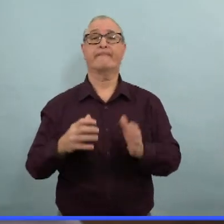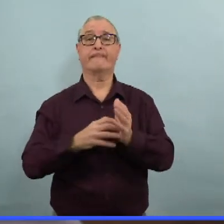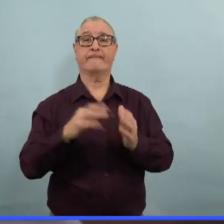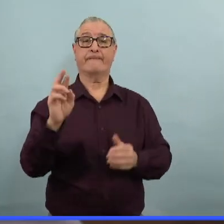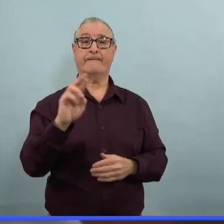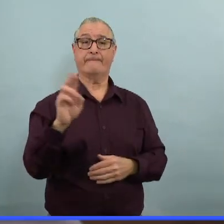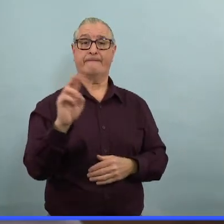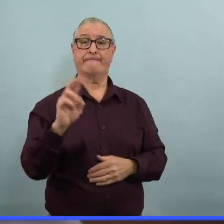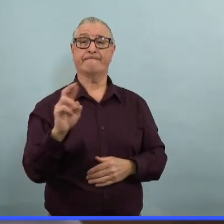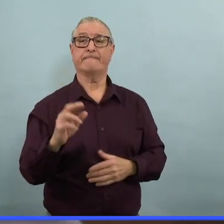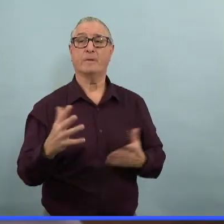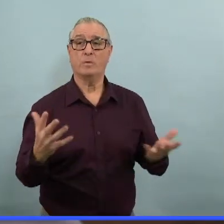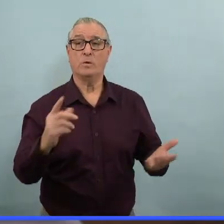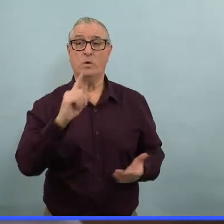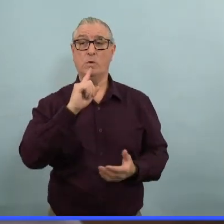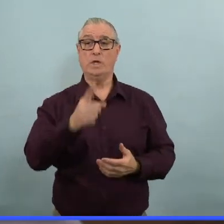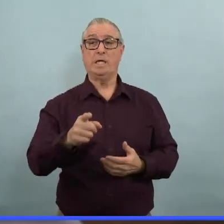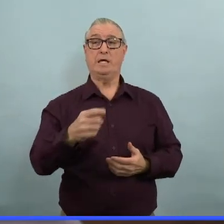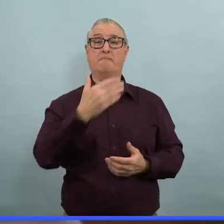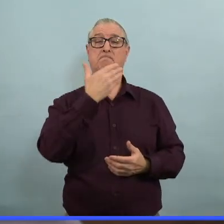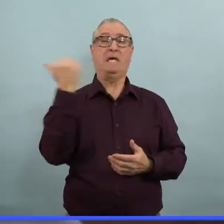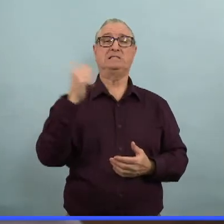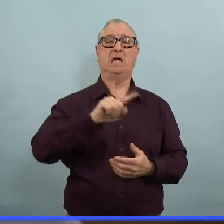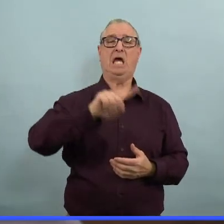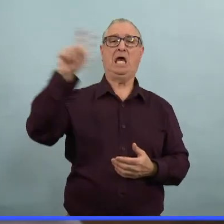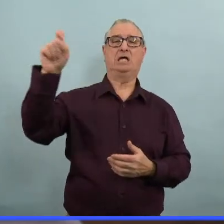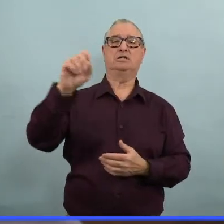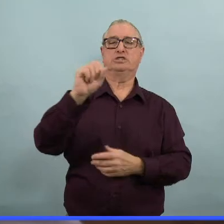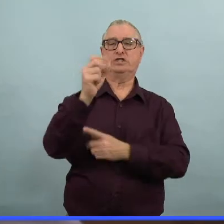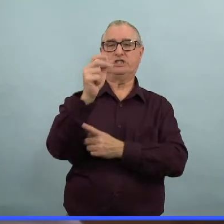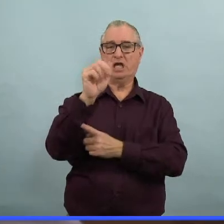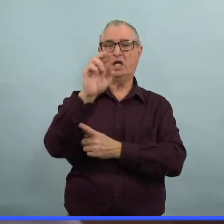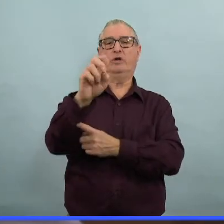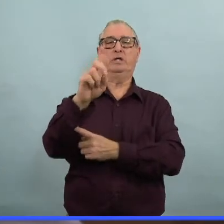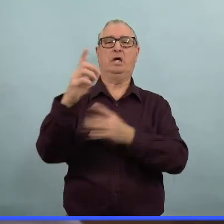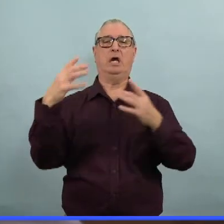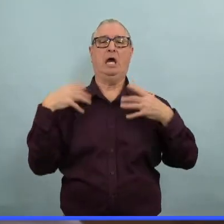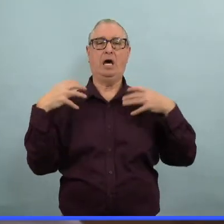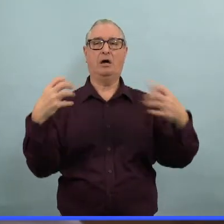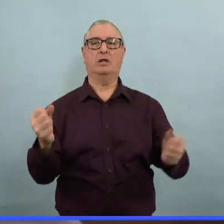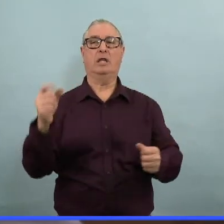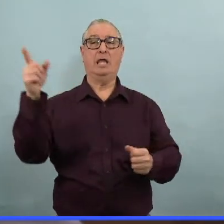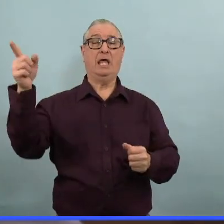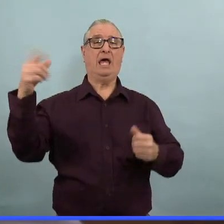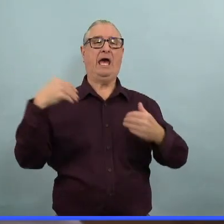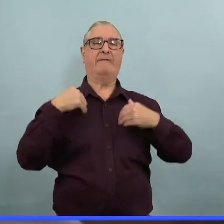health answer any details of that there's a lot of context that we have to put in into place now